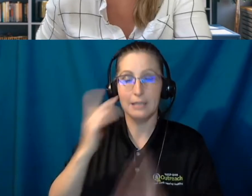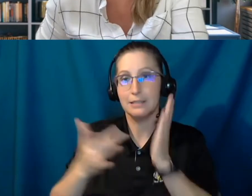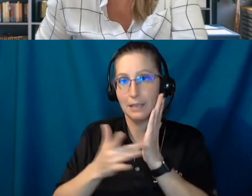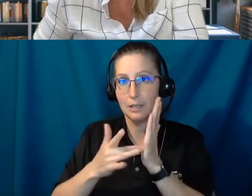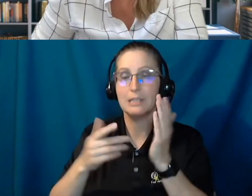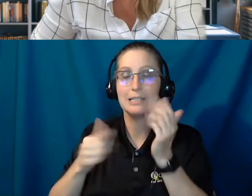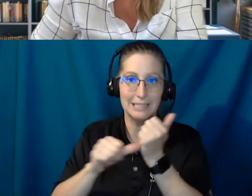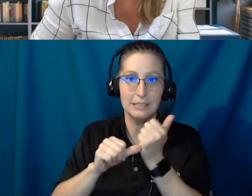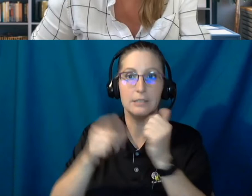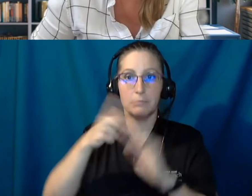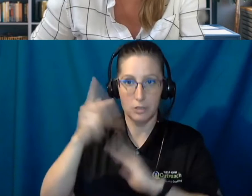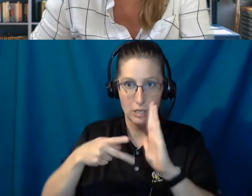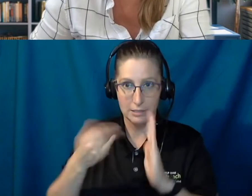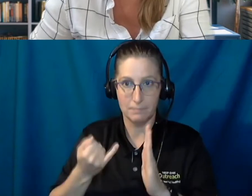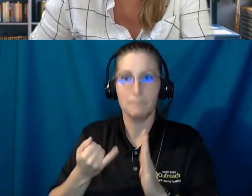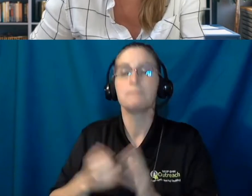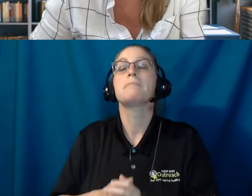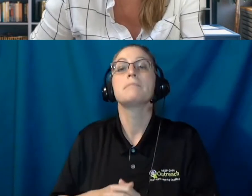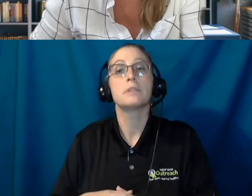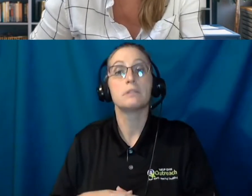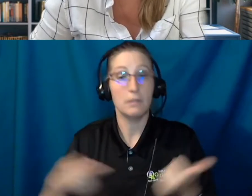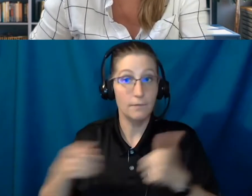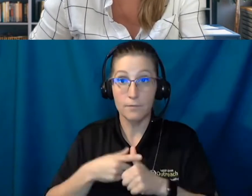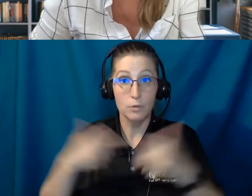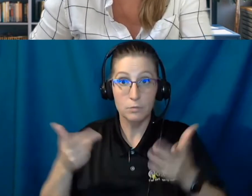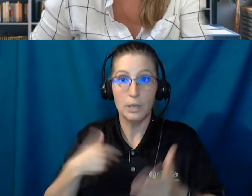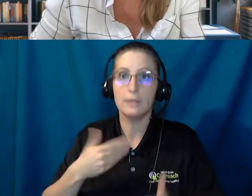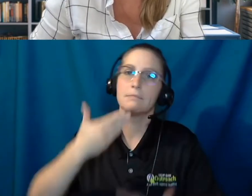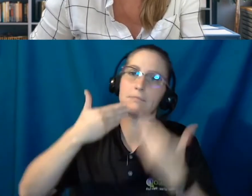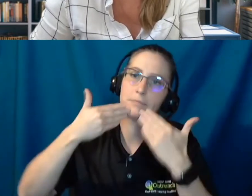First, I just wanted to say thank you so much for joining us this afternoon to learn more about